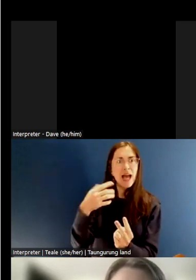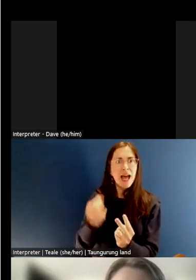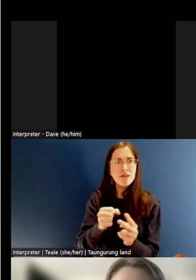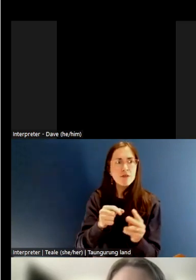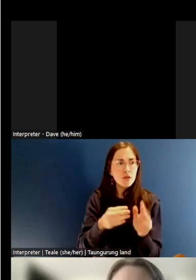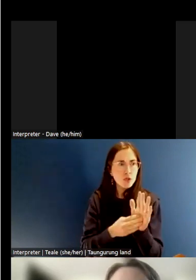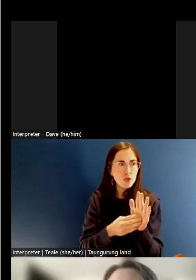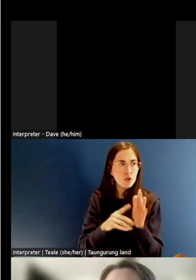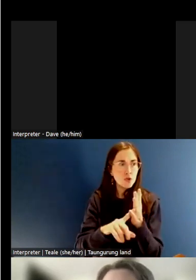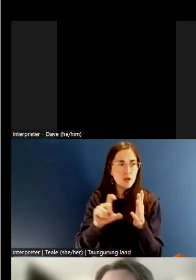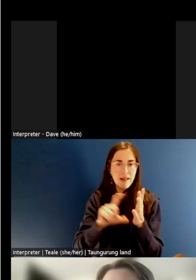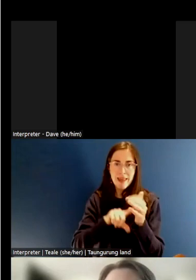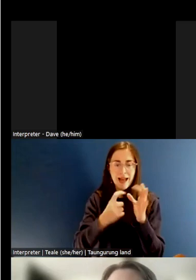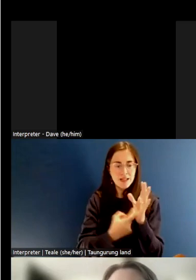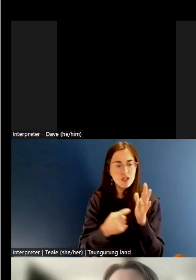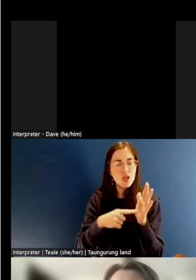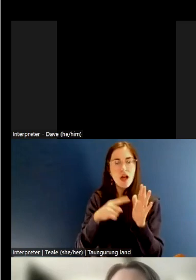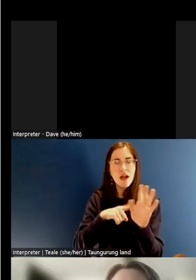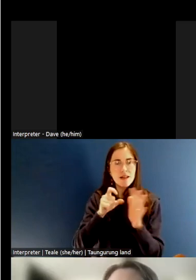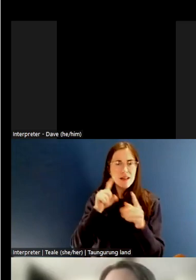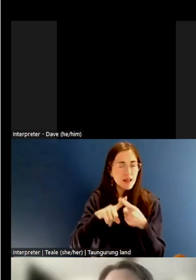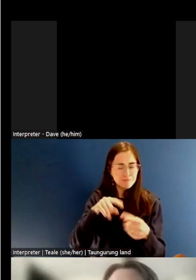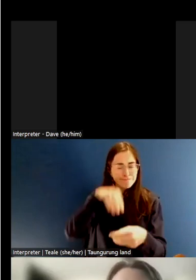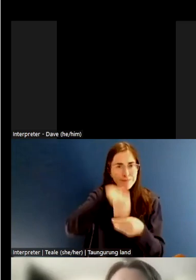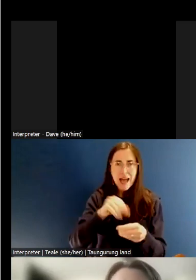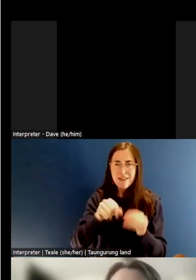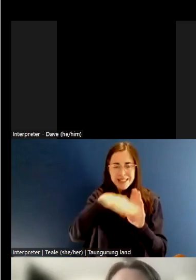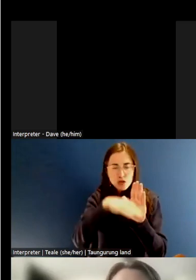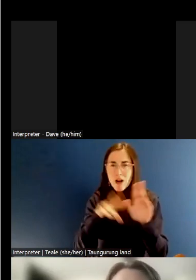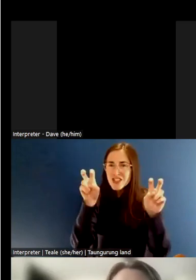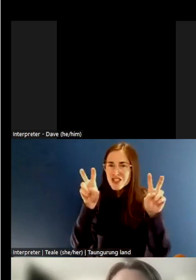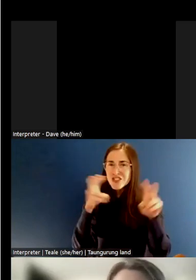and they provide instructions for proteins and that's what makes up our bodies.